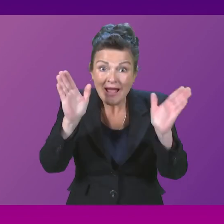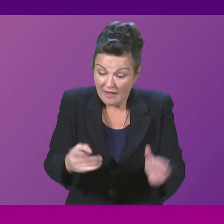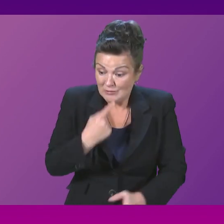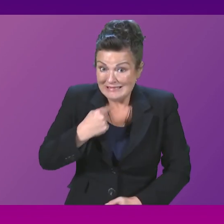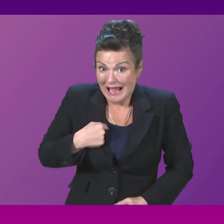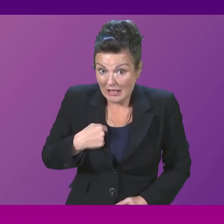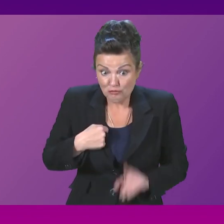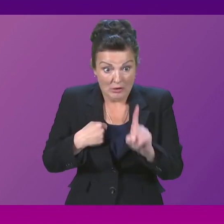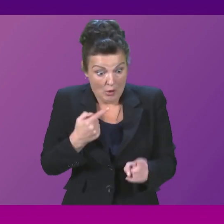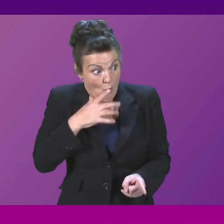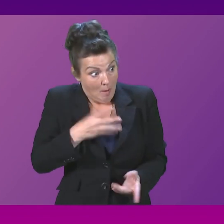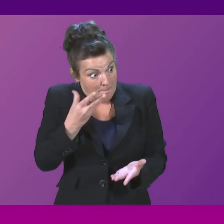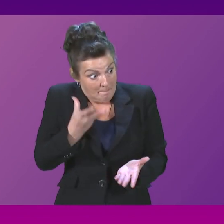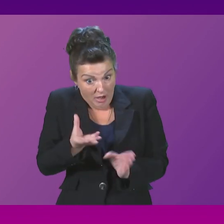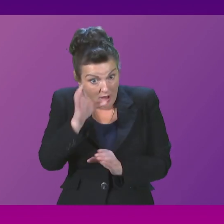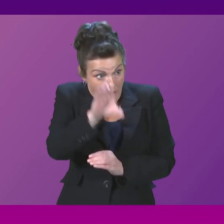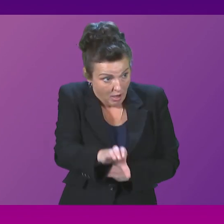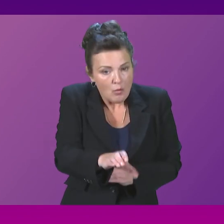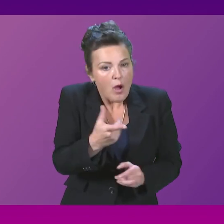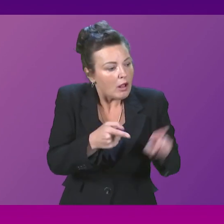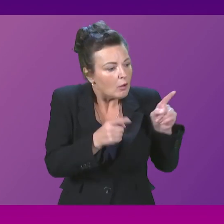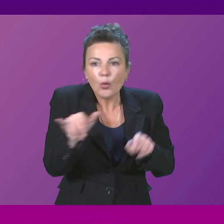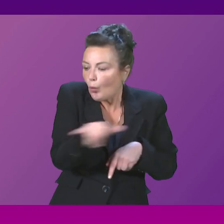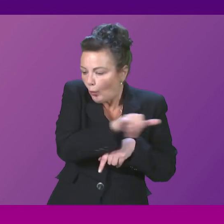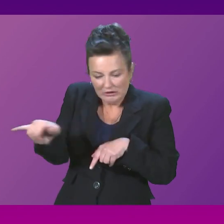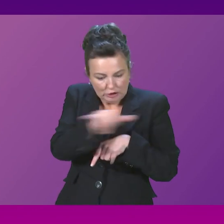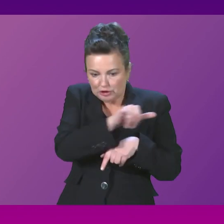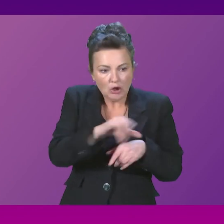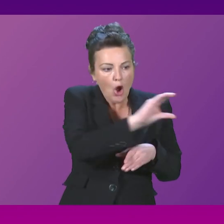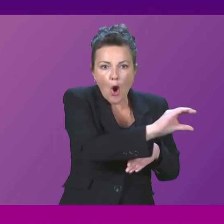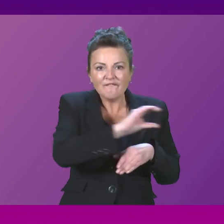that money from, or it should join us in asking for much greater financial independence for